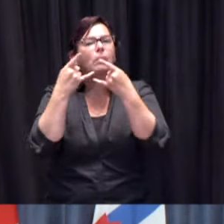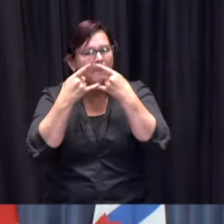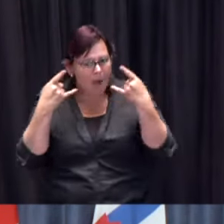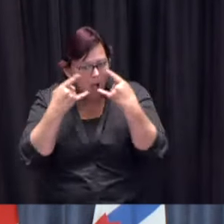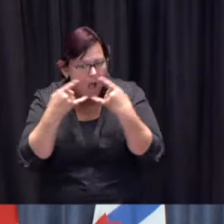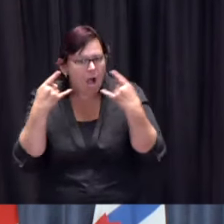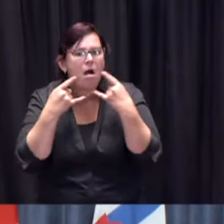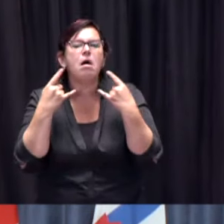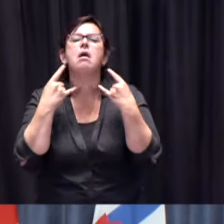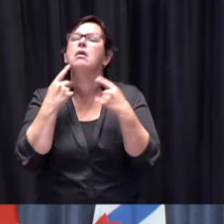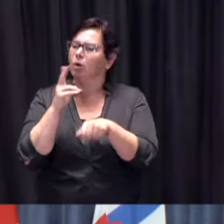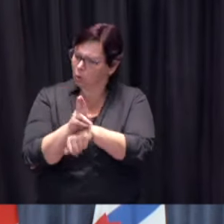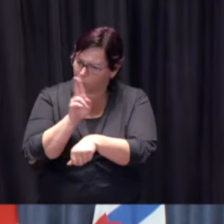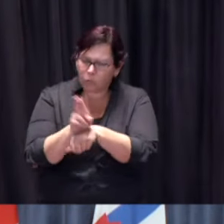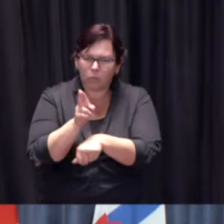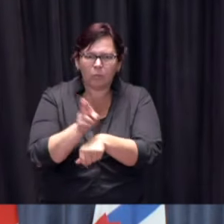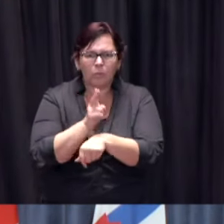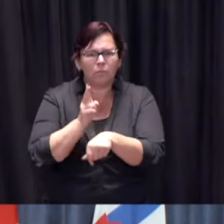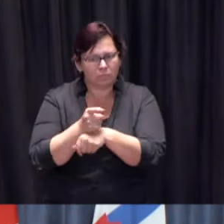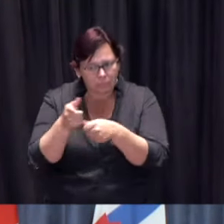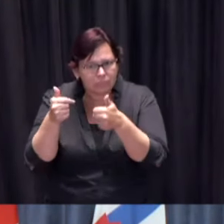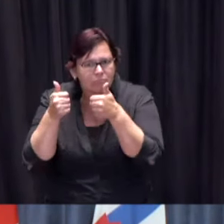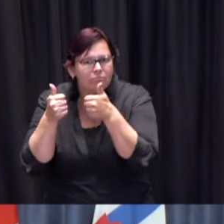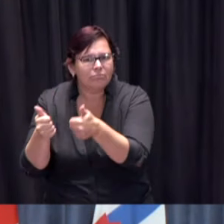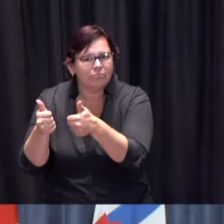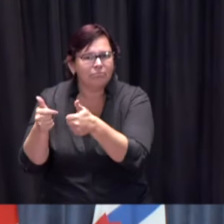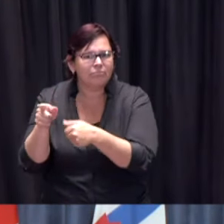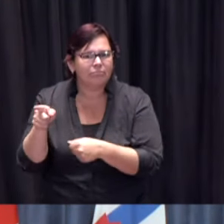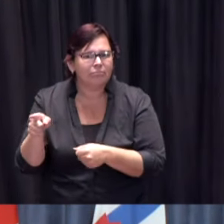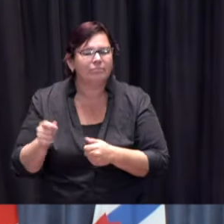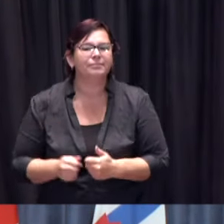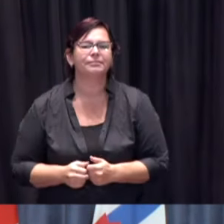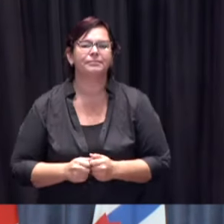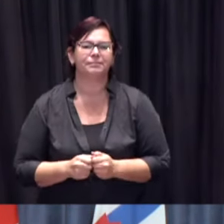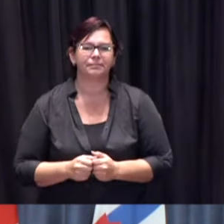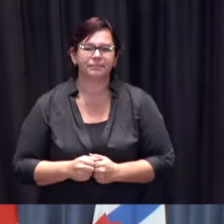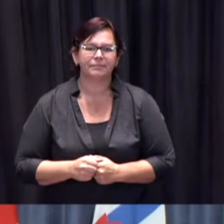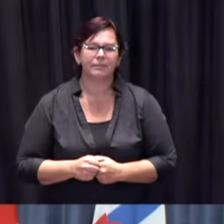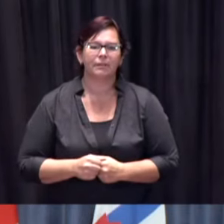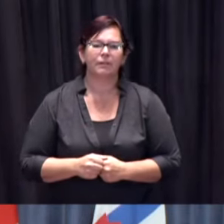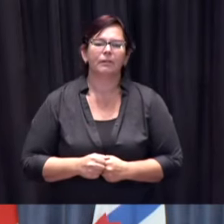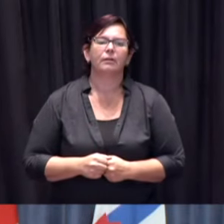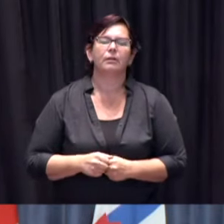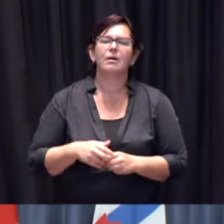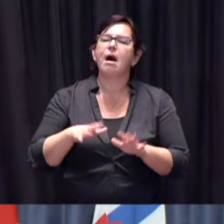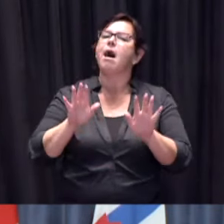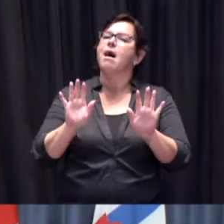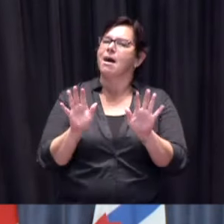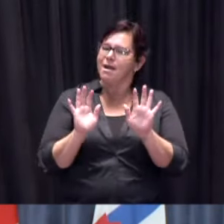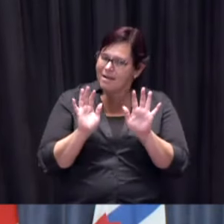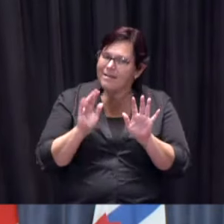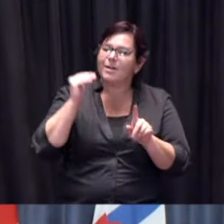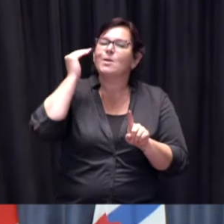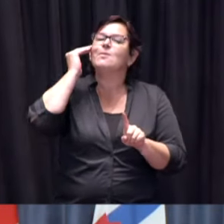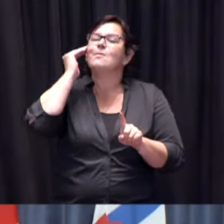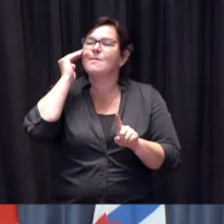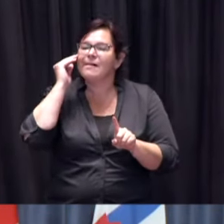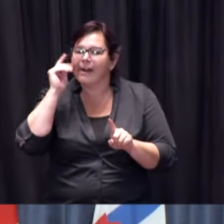were following the mandatory face covering rule last week. We also know that many businesses moved quickly to make sure that they were